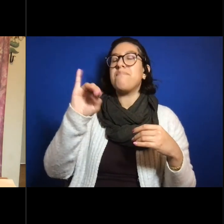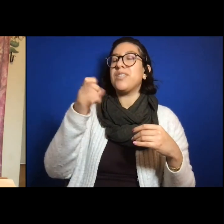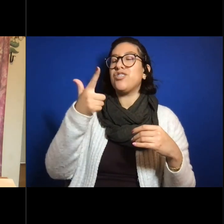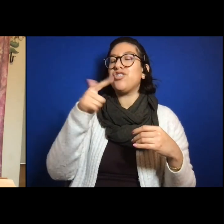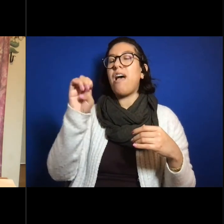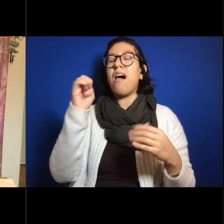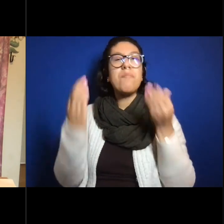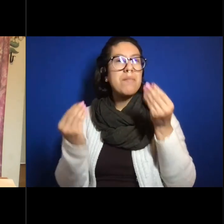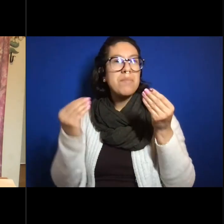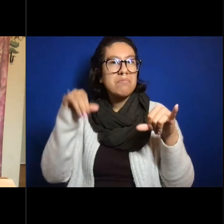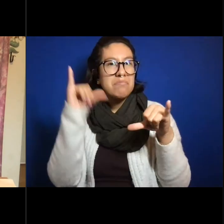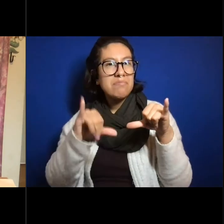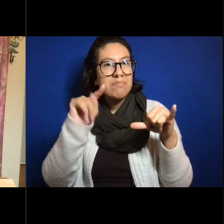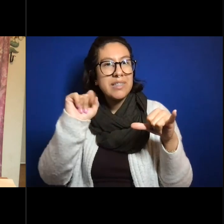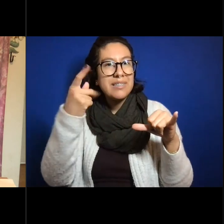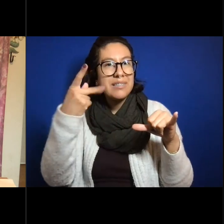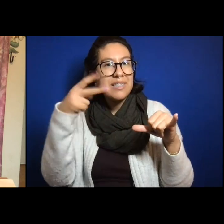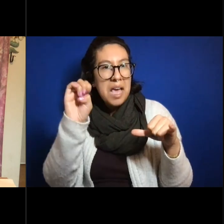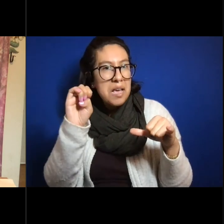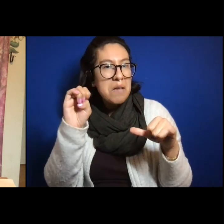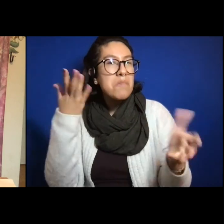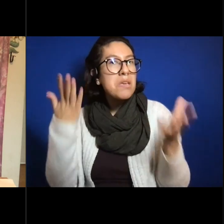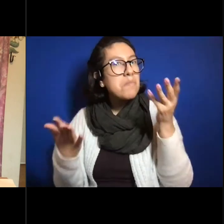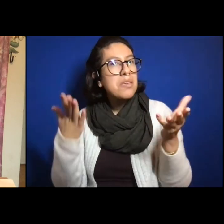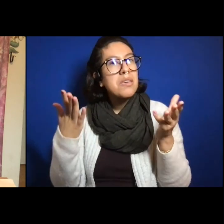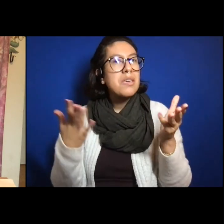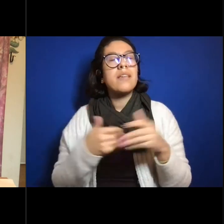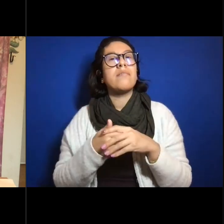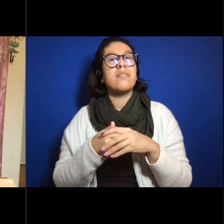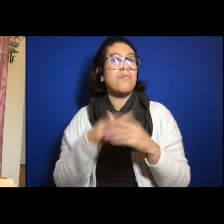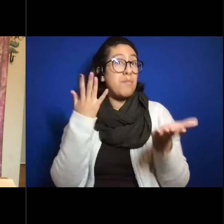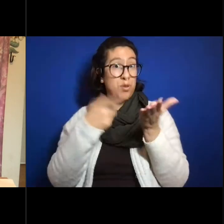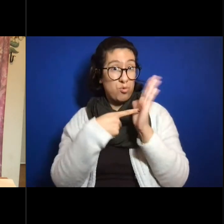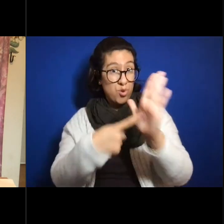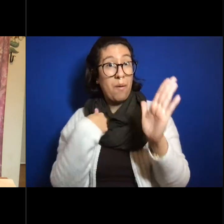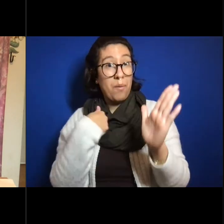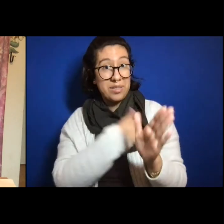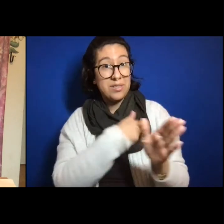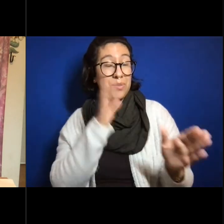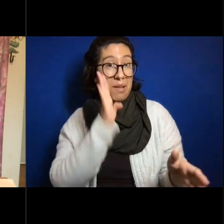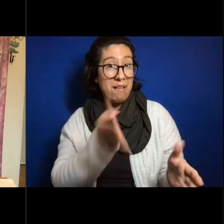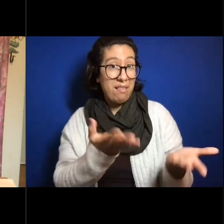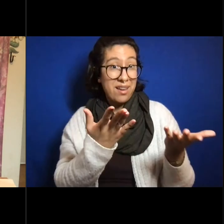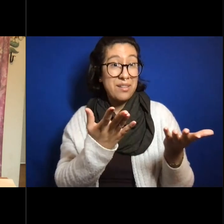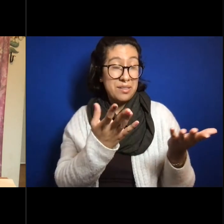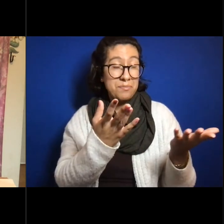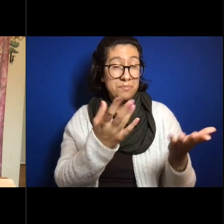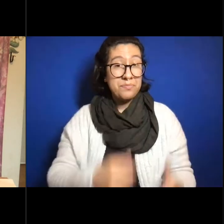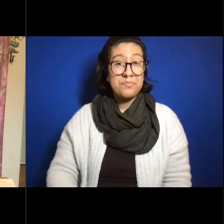So I think I'm going to stop there 'cause I think you're going to show us a really cool solution. So I'll hold on.